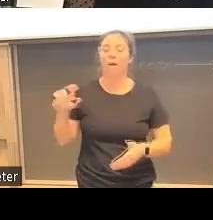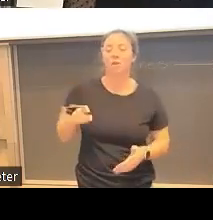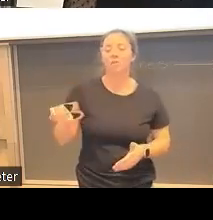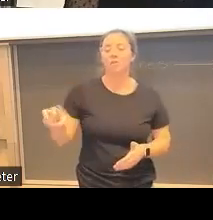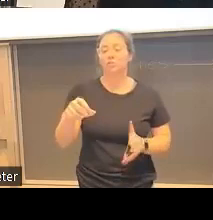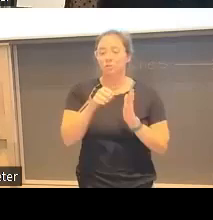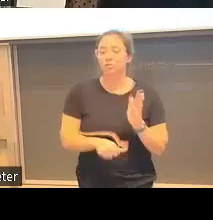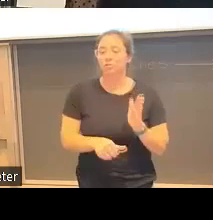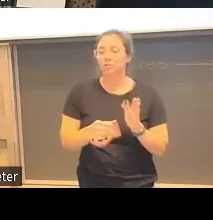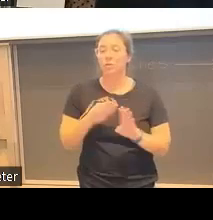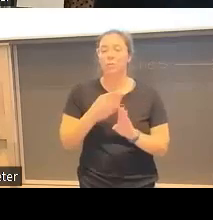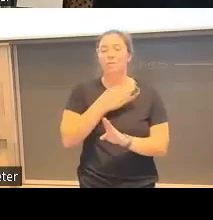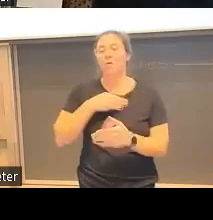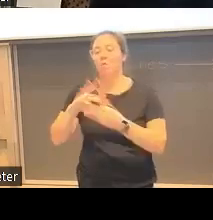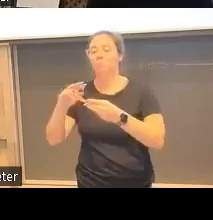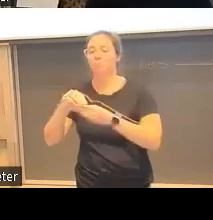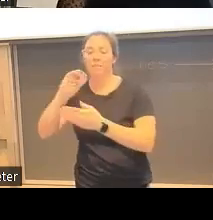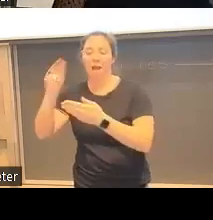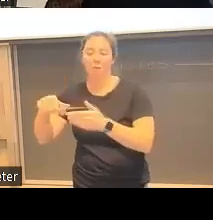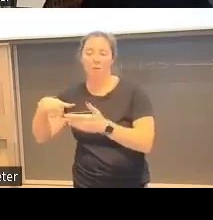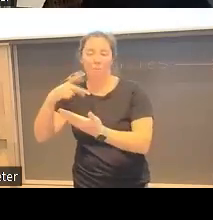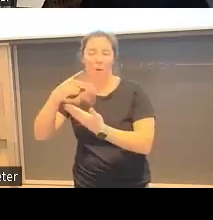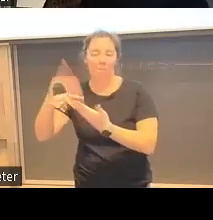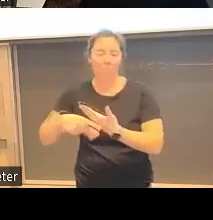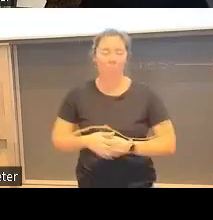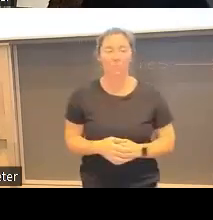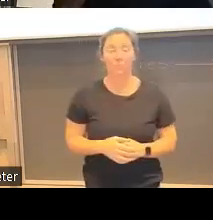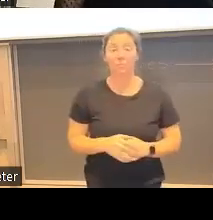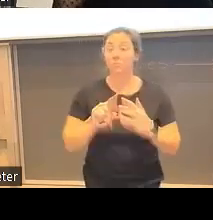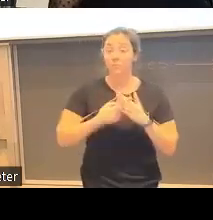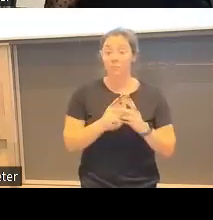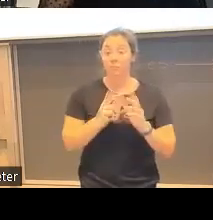you a little bit about the outcomes of the program when I initially joined the Department of surgery